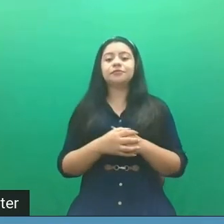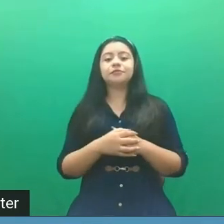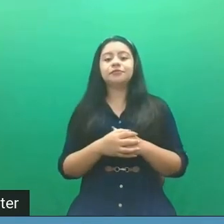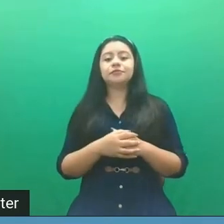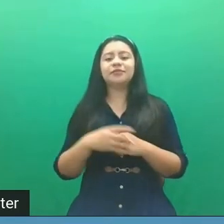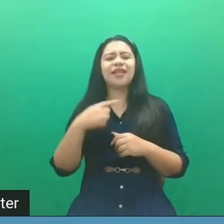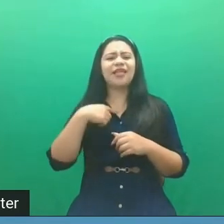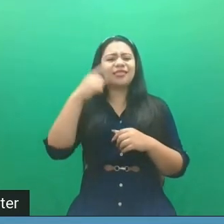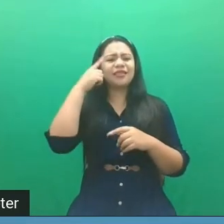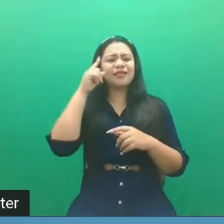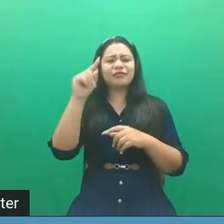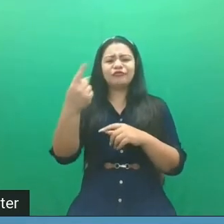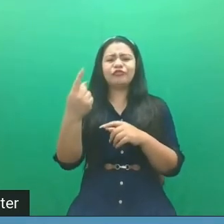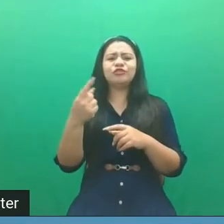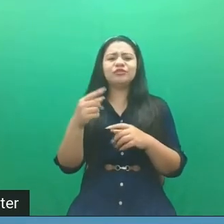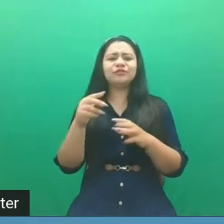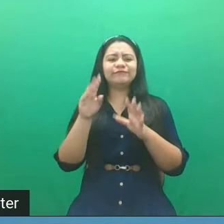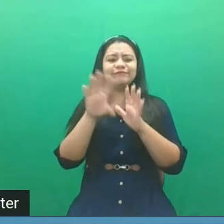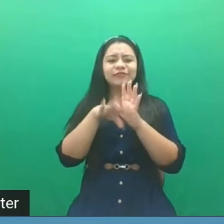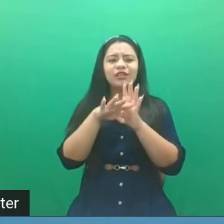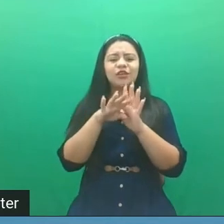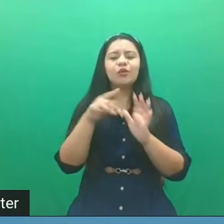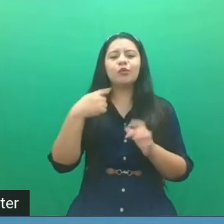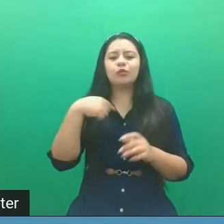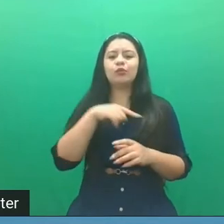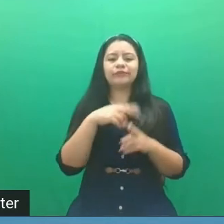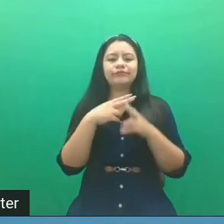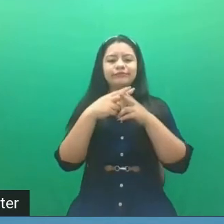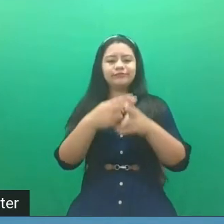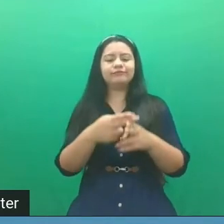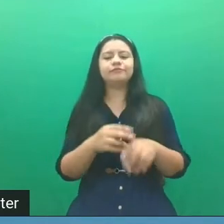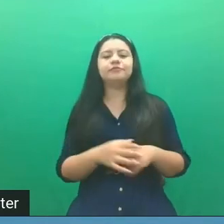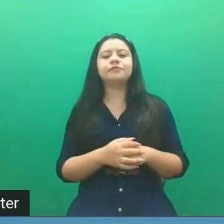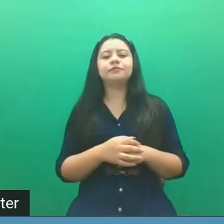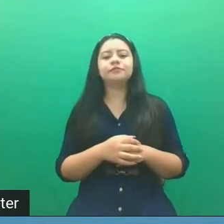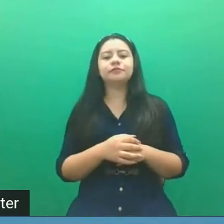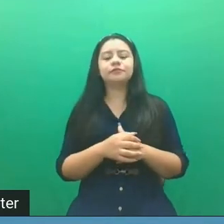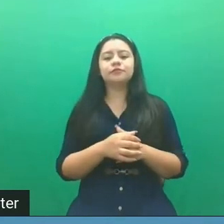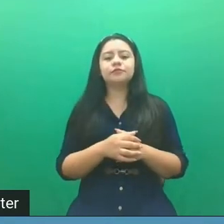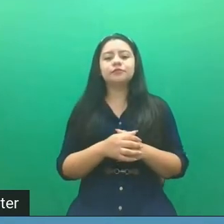first session as well, but if you weren't there is that completing these alt texts and descriptions